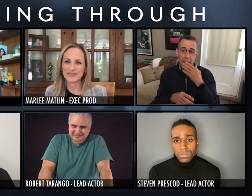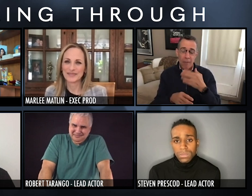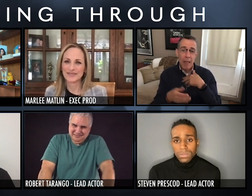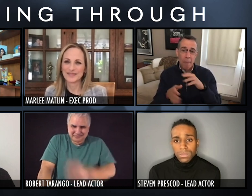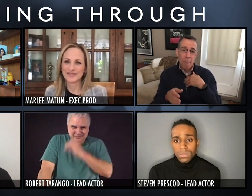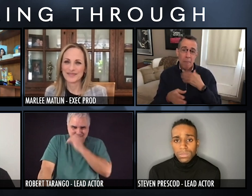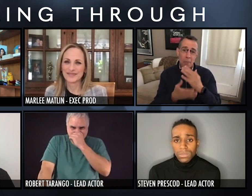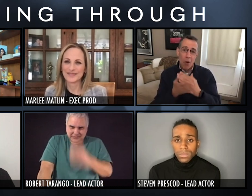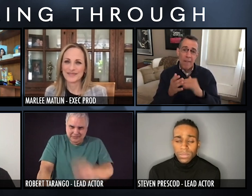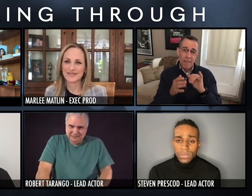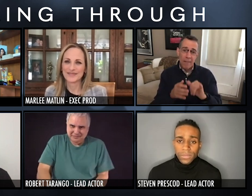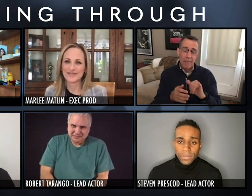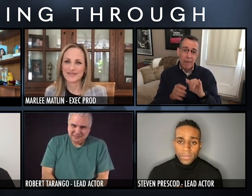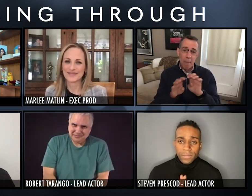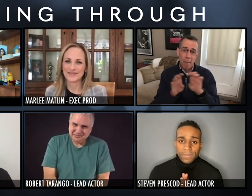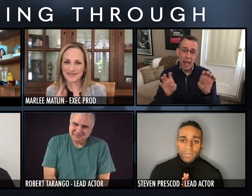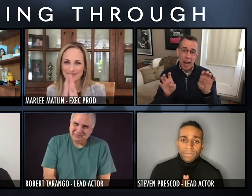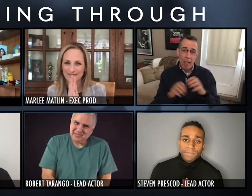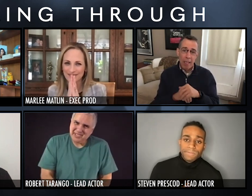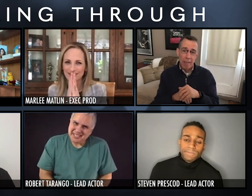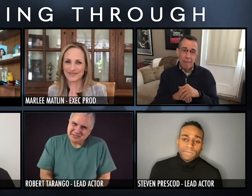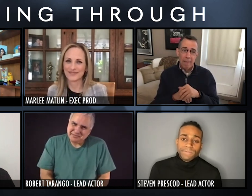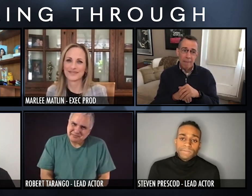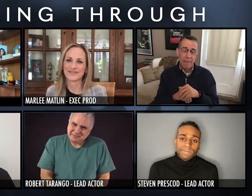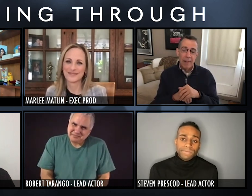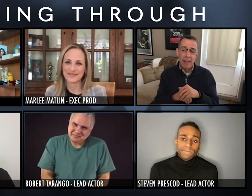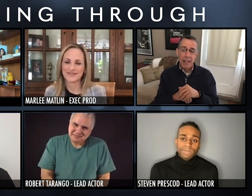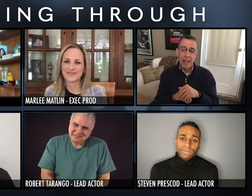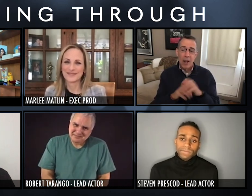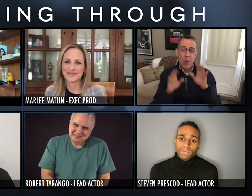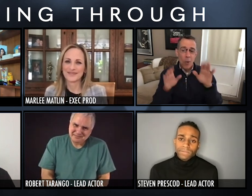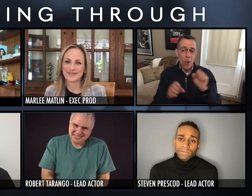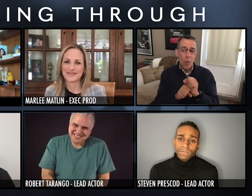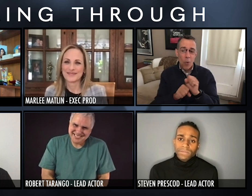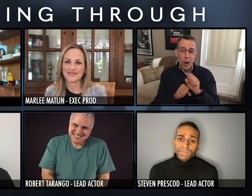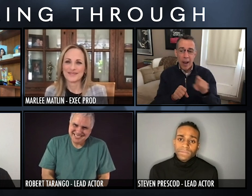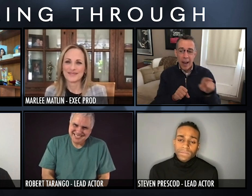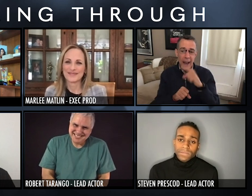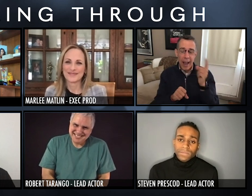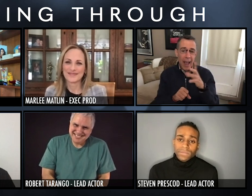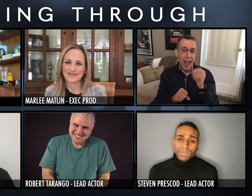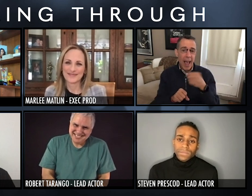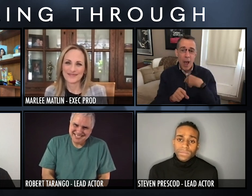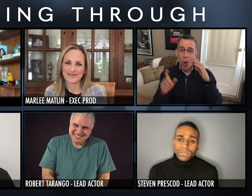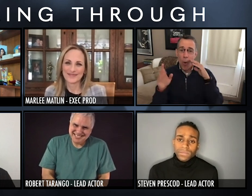part of this panel. Outstanding work by you all. And I hope that this gets into